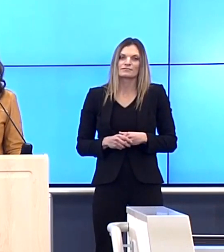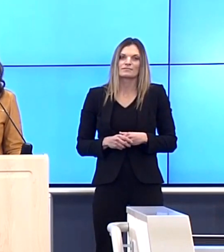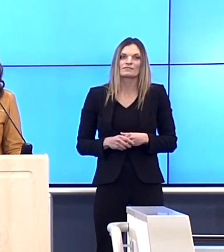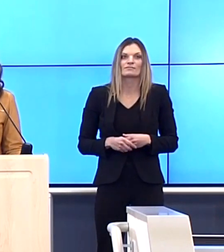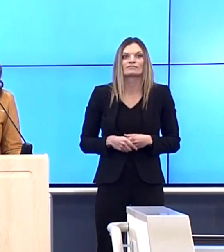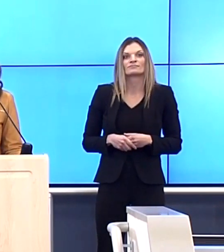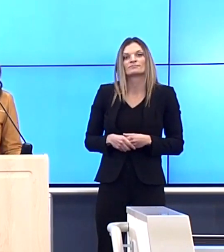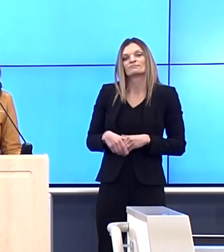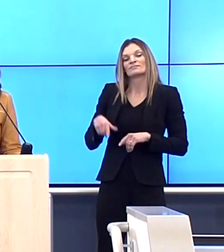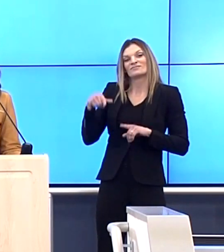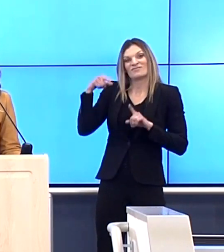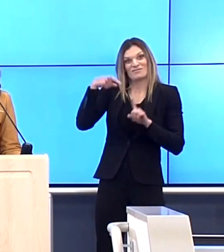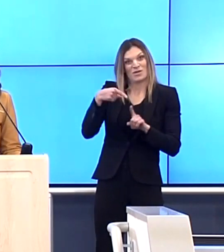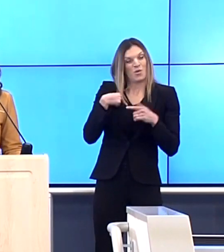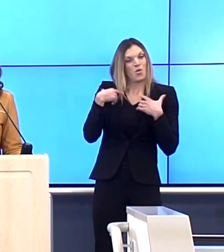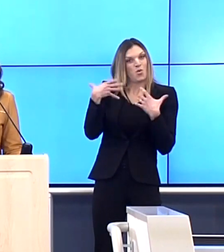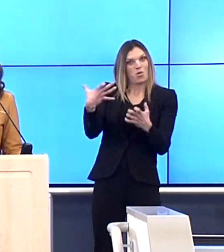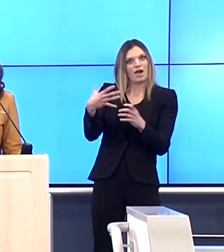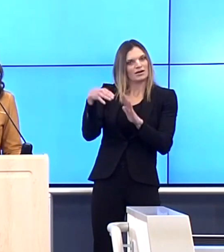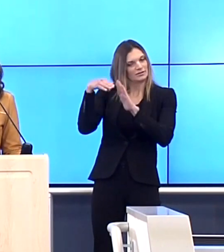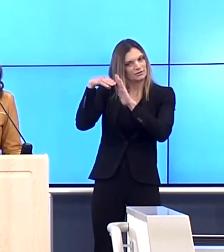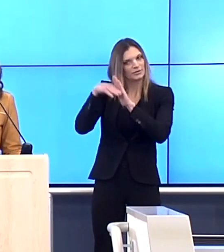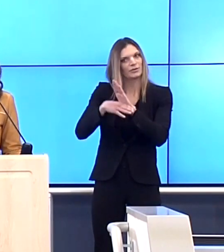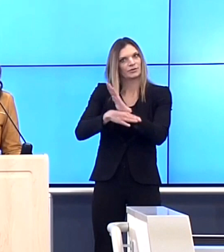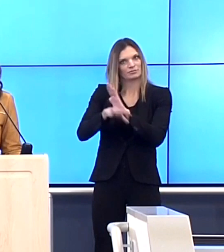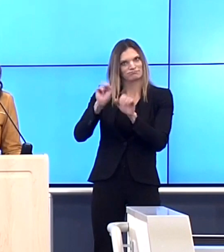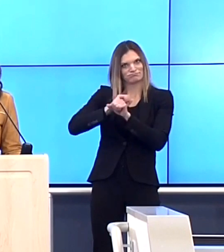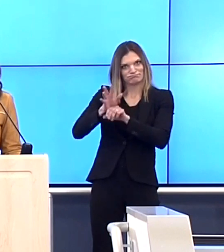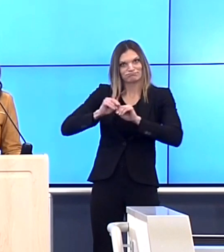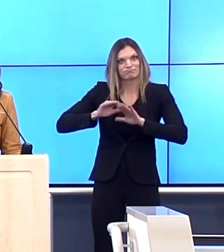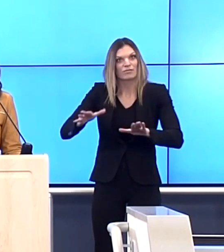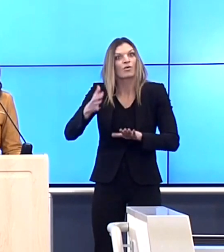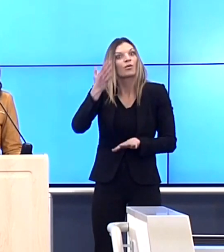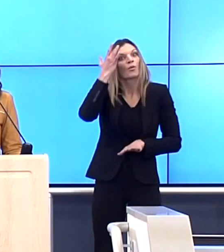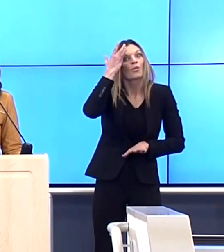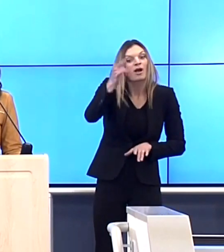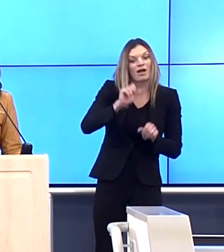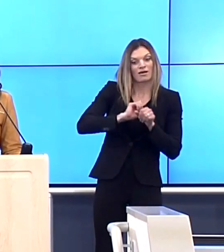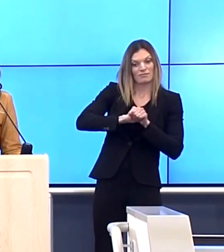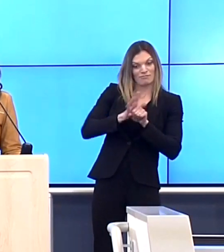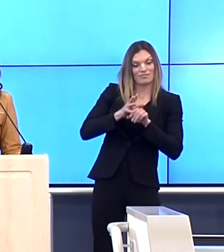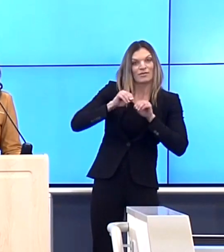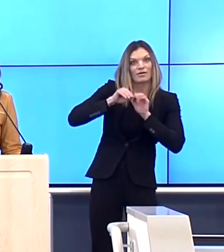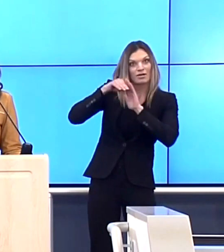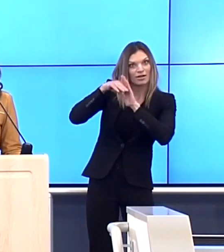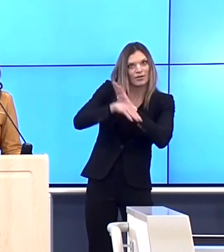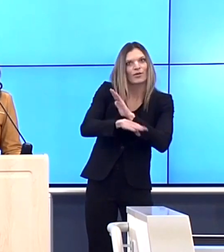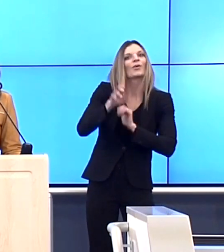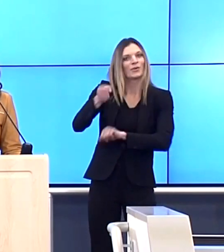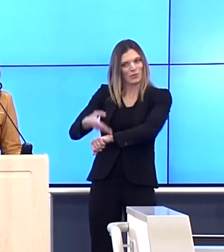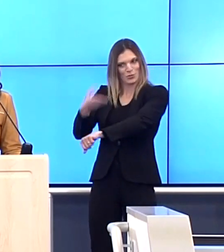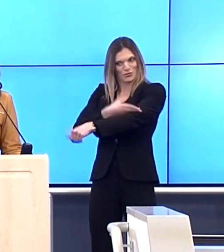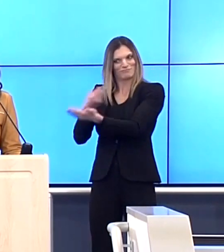ACTION NOW TO SAVE LIVES. GETTING THIS HEALTH CRISIS UNDER GETTING THIS HEALTH CRISIS UNDER CONTROL IS ABSOLUTELY ESSENTIAL CONTROL IS ABSOLUTELY ESSENTIAL TO GETTING OUR ECONOMIC CRISIS TO GETTING OUR ECONOMIC CRISIS UNDER CONTROL.